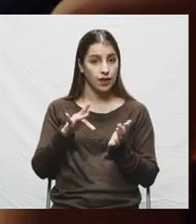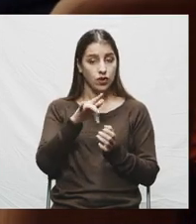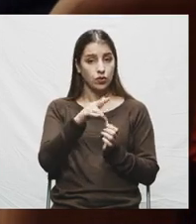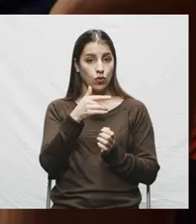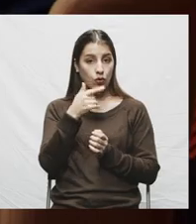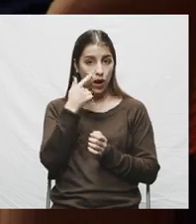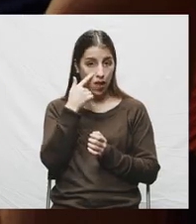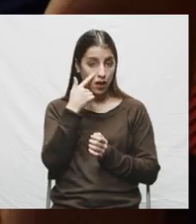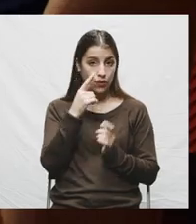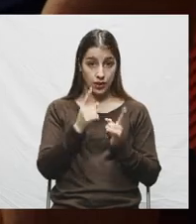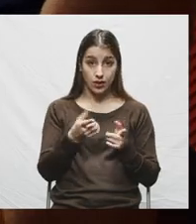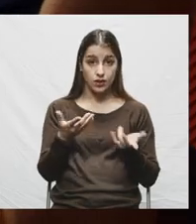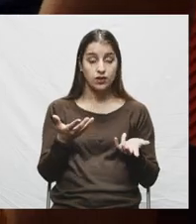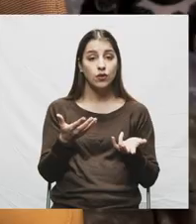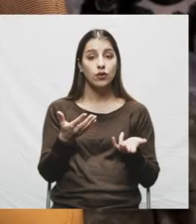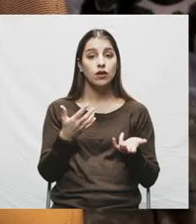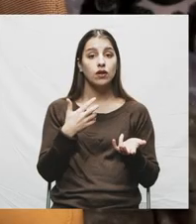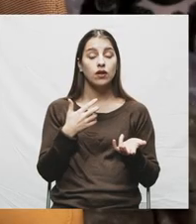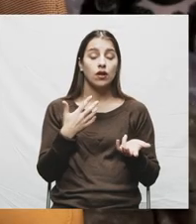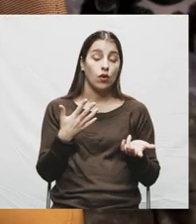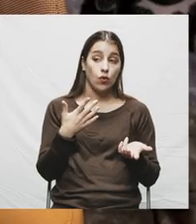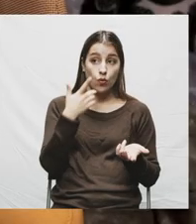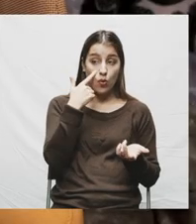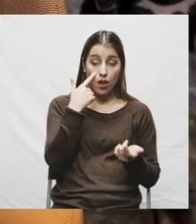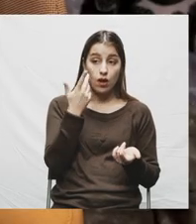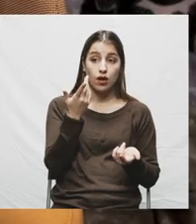you had experienced in the beginning? Well. I came back… — What was awakening?